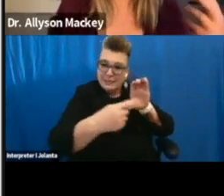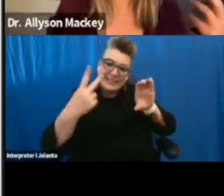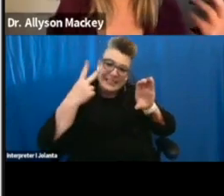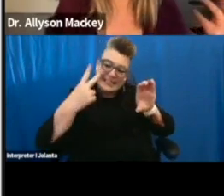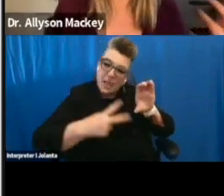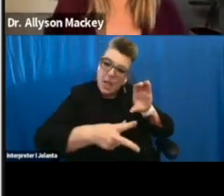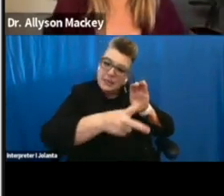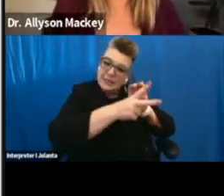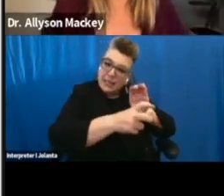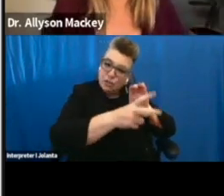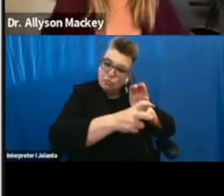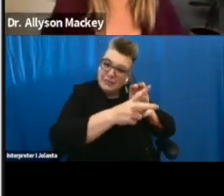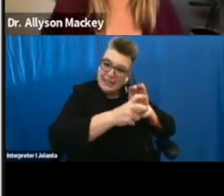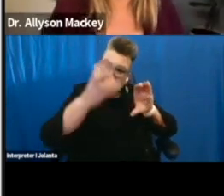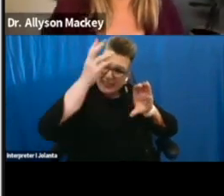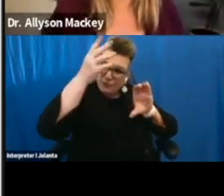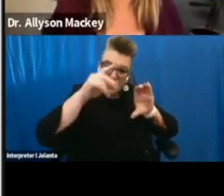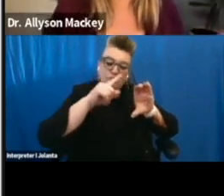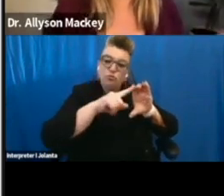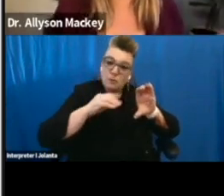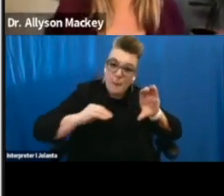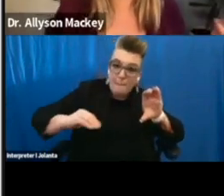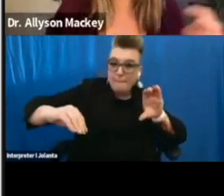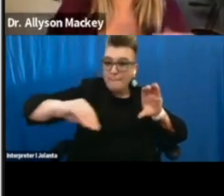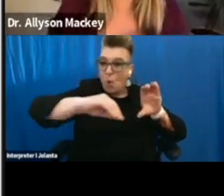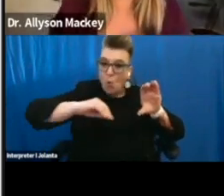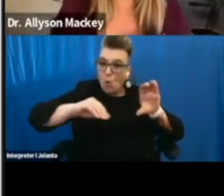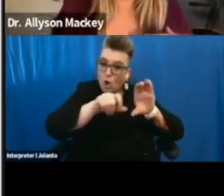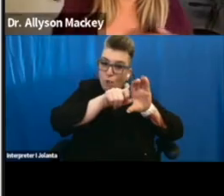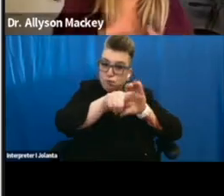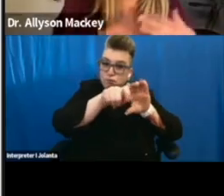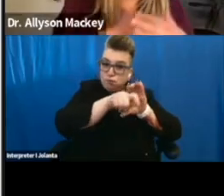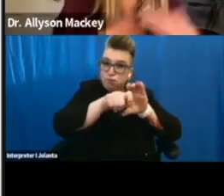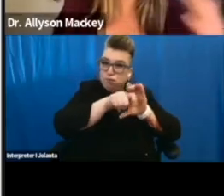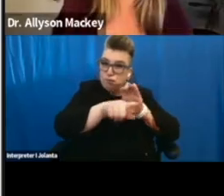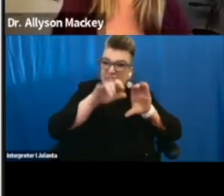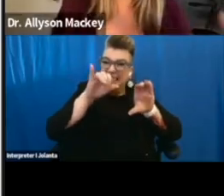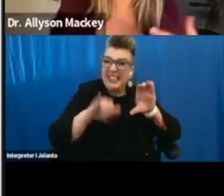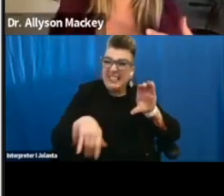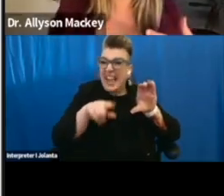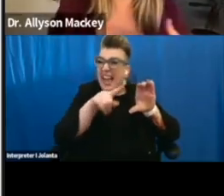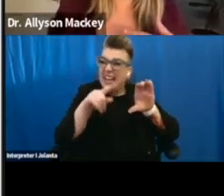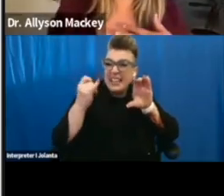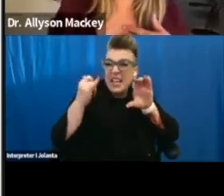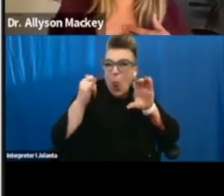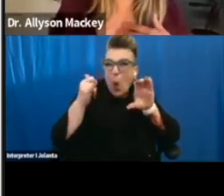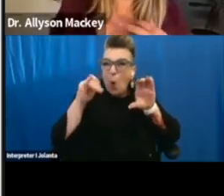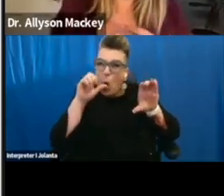producing motor output and areas in purple that are sort of disconnected from the real world